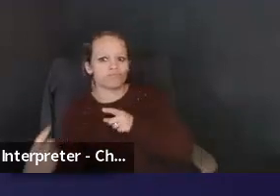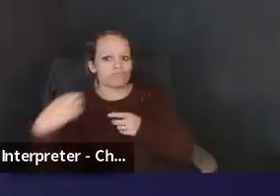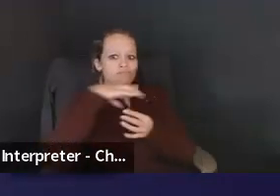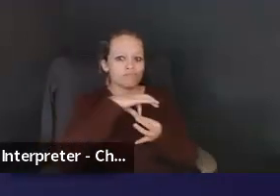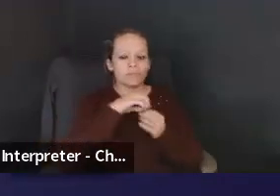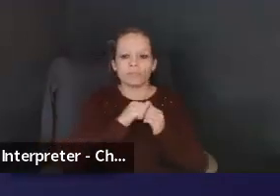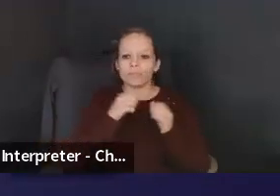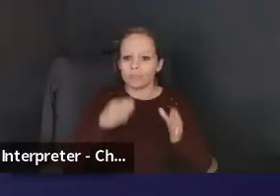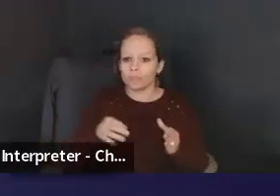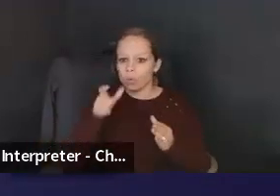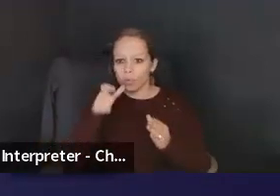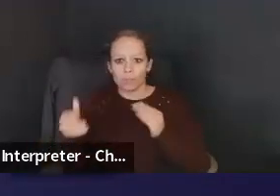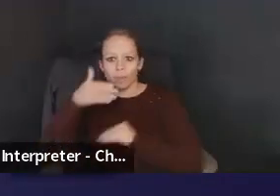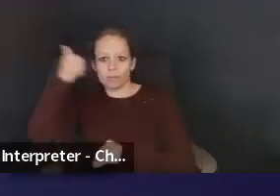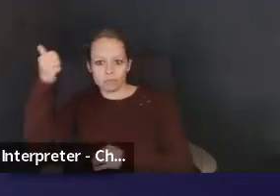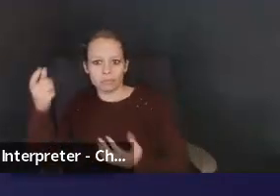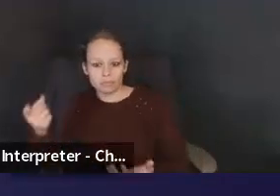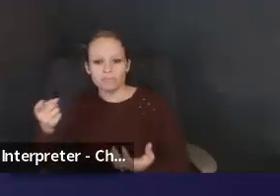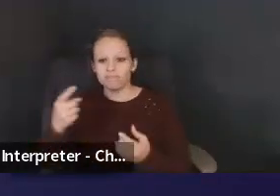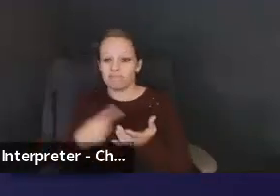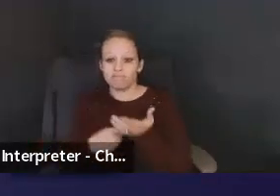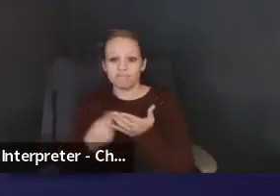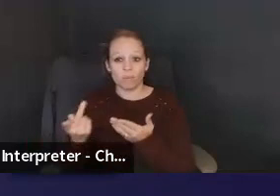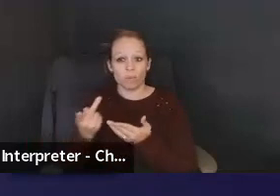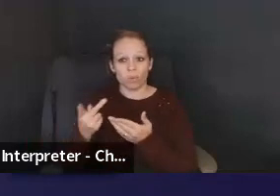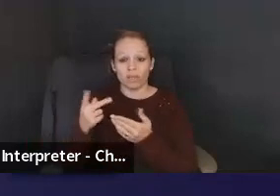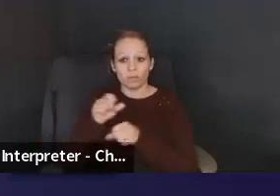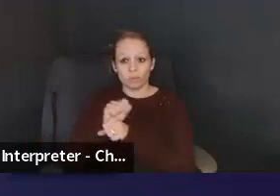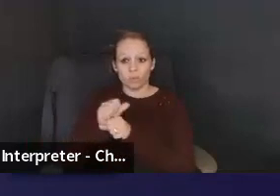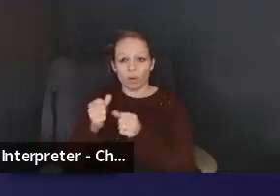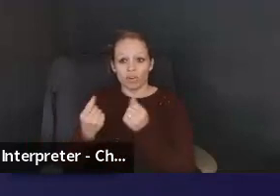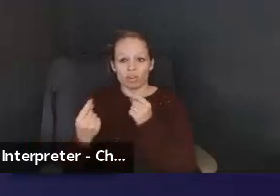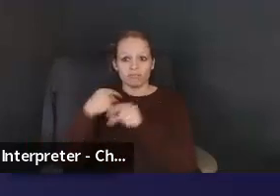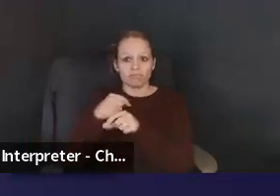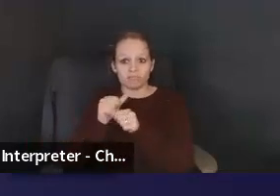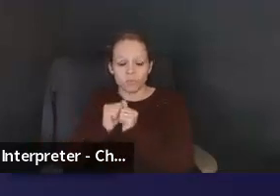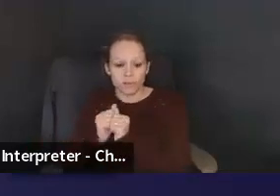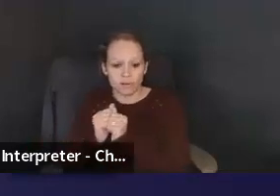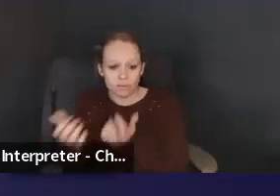areas of our own strength. And I'm thinking, Dr. Leslie, about the work in evaluation where other